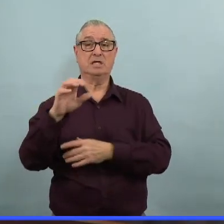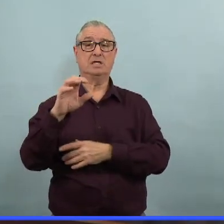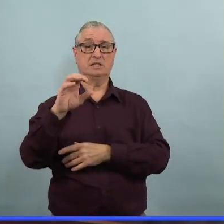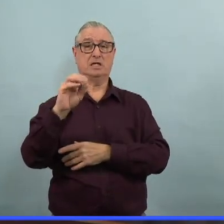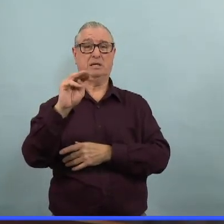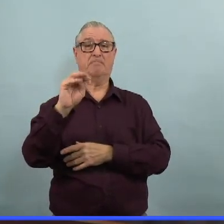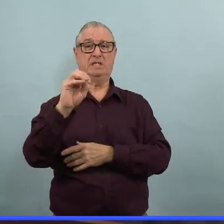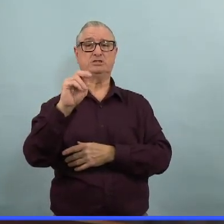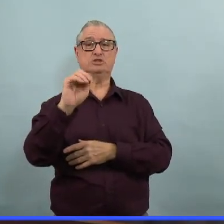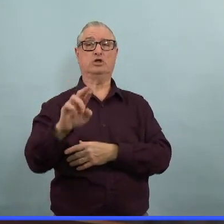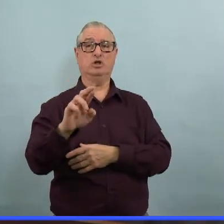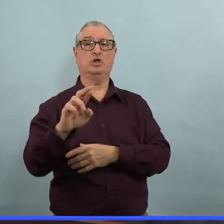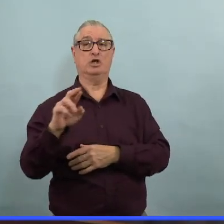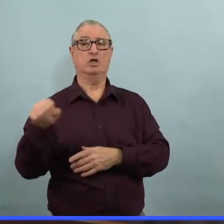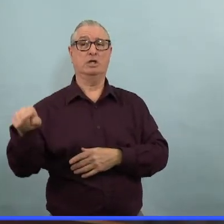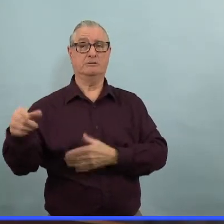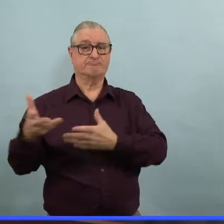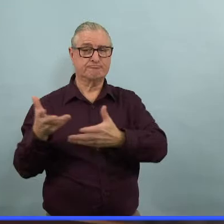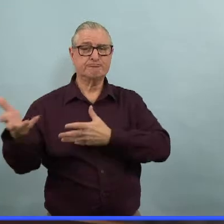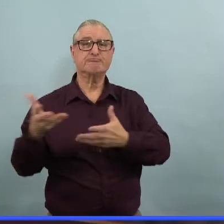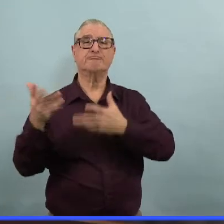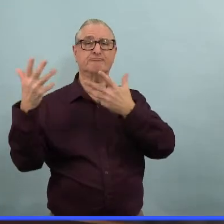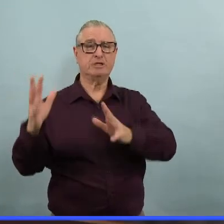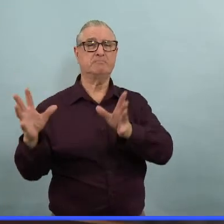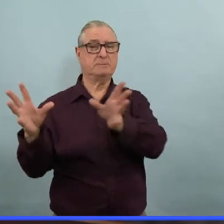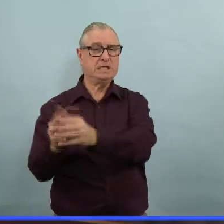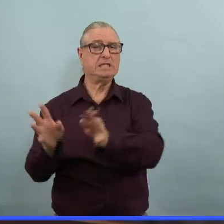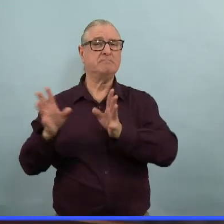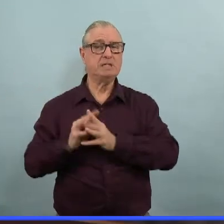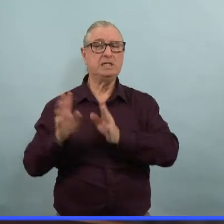two i think it is within 30 days of the disposition of those assets